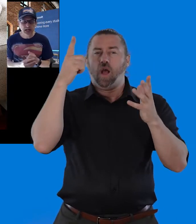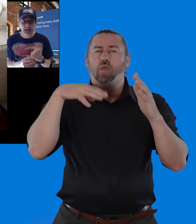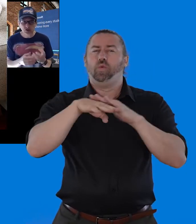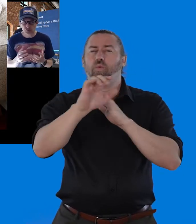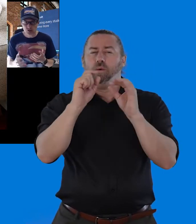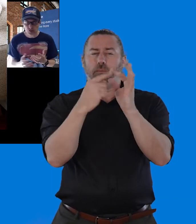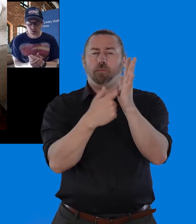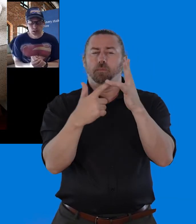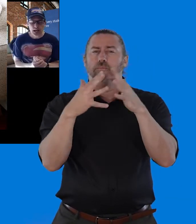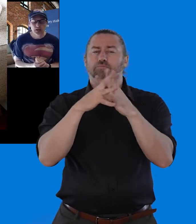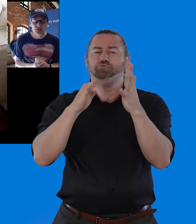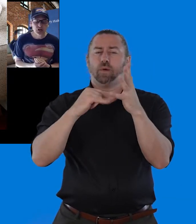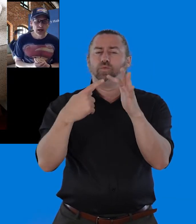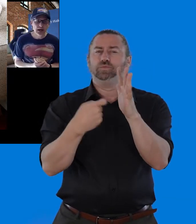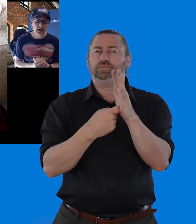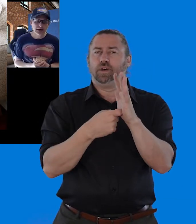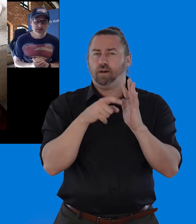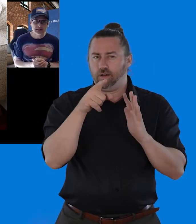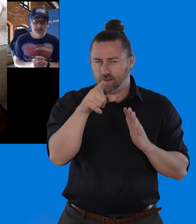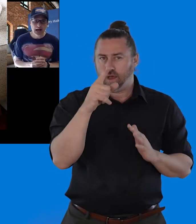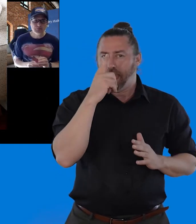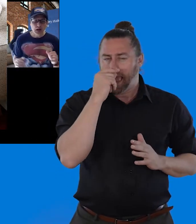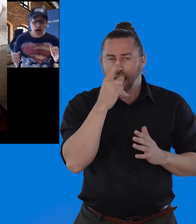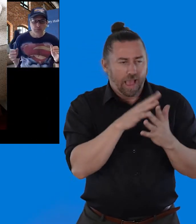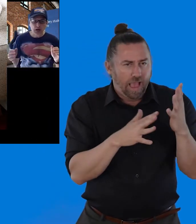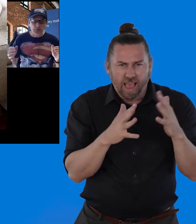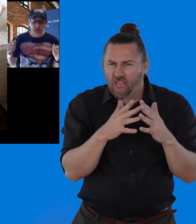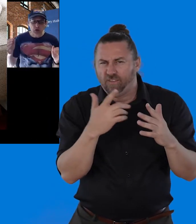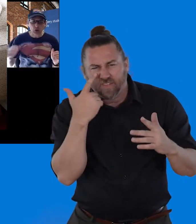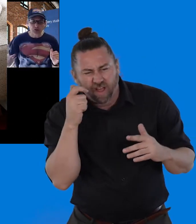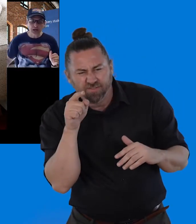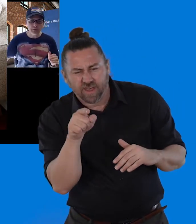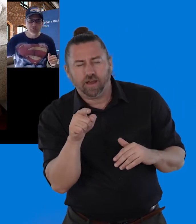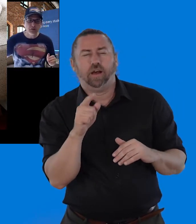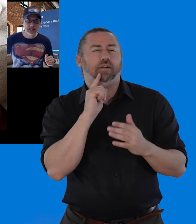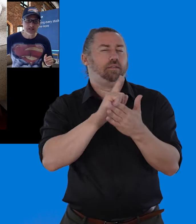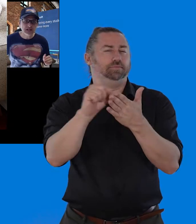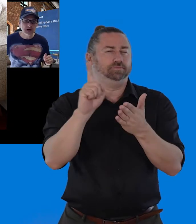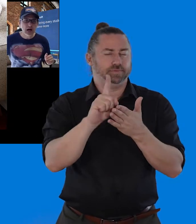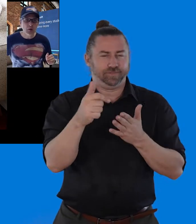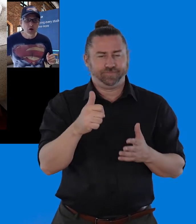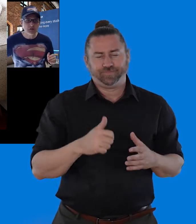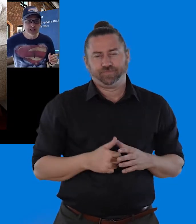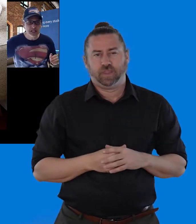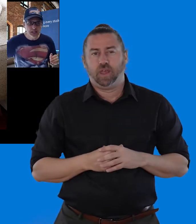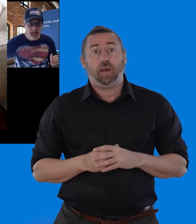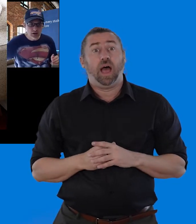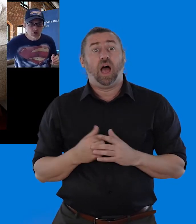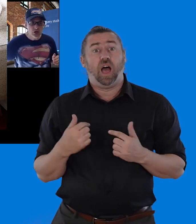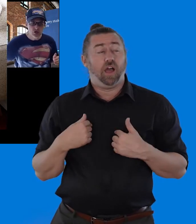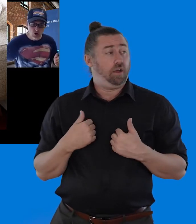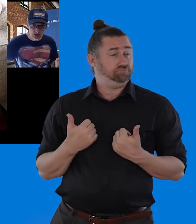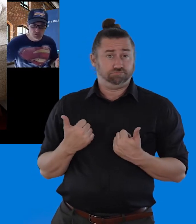and introduce you to and show you how to access that. But the cool thing for us is that Office in the Cloud talks